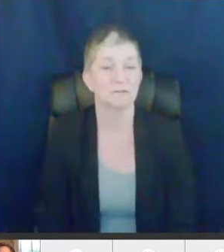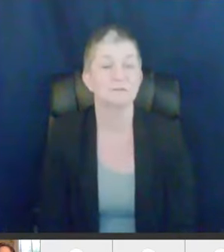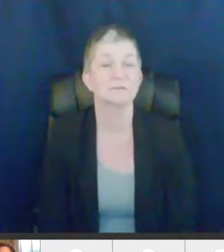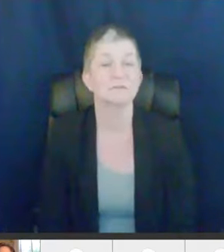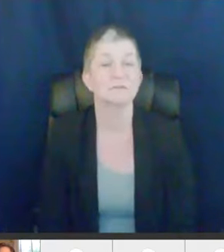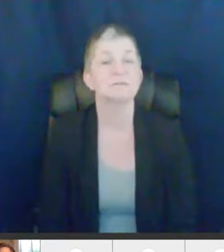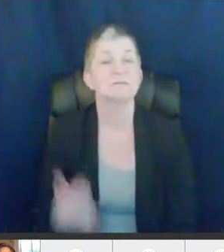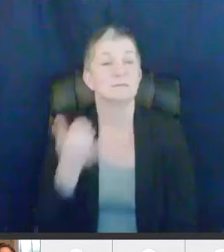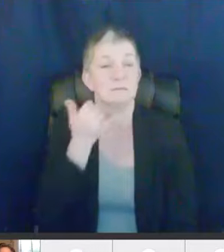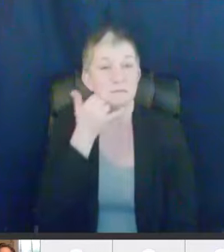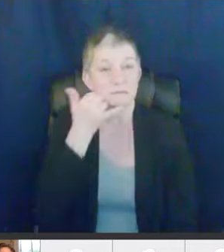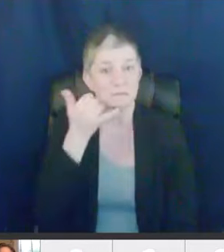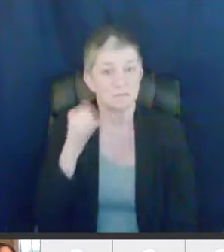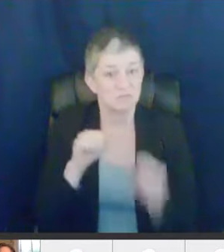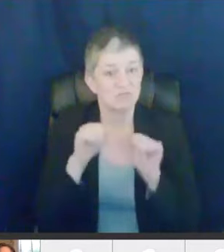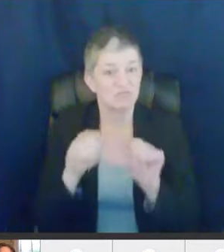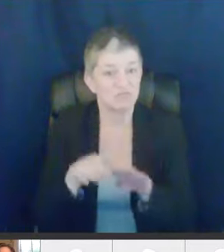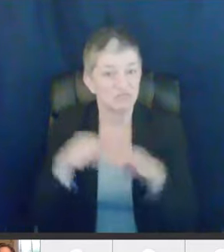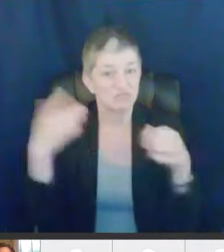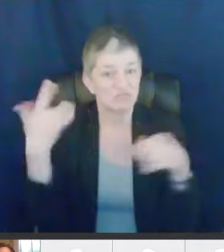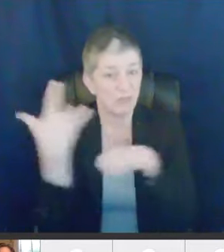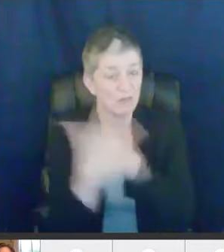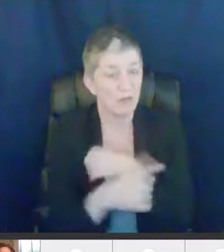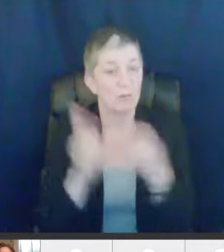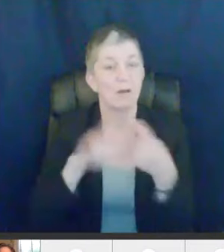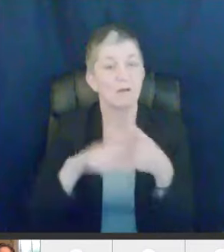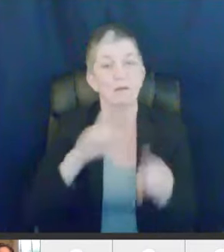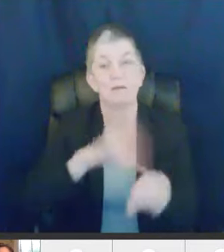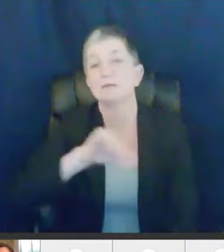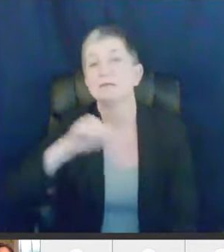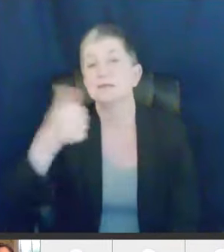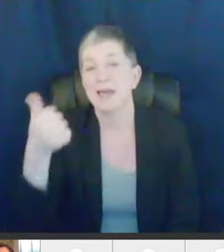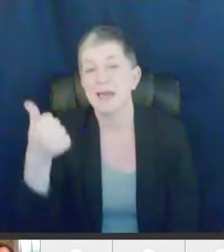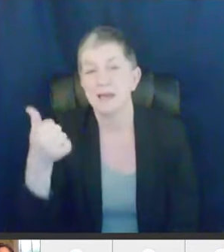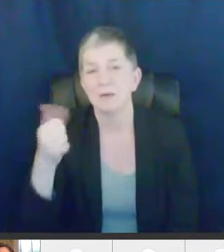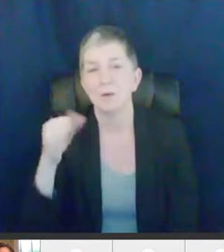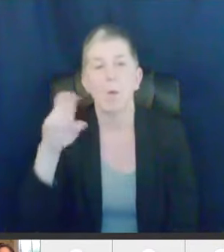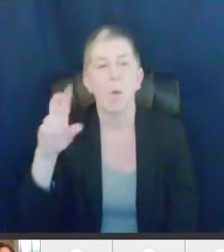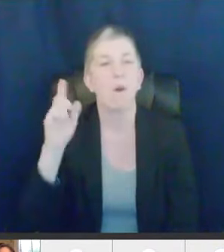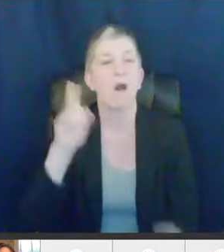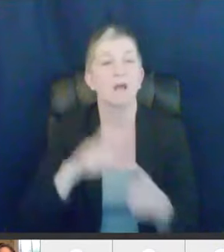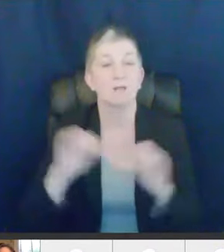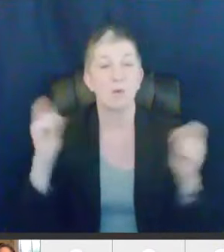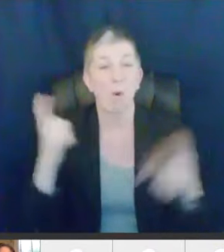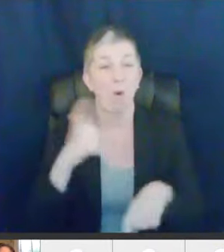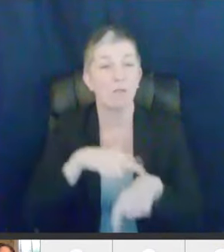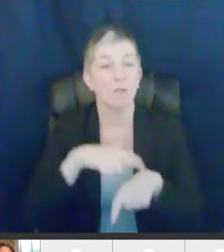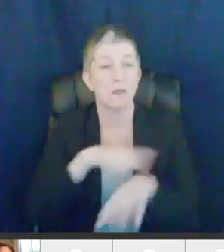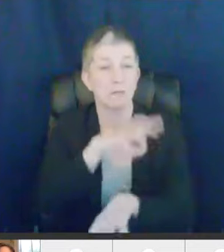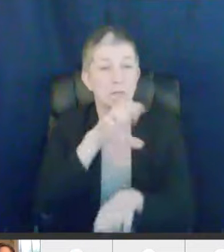will remain open until 10 a.m. or until all time slots are taken whichever comes